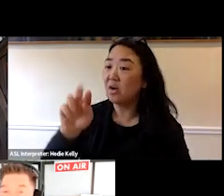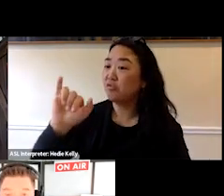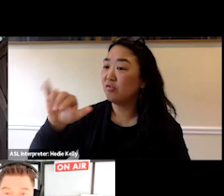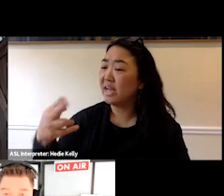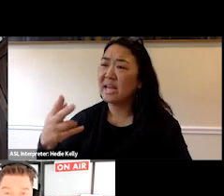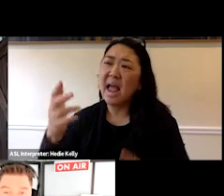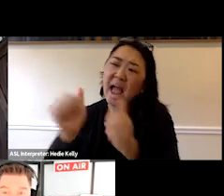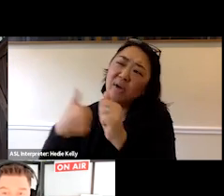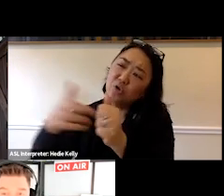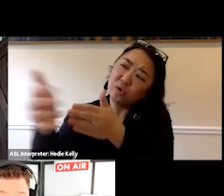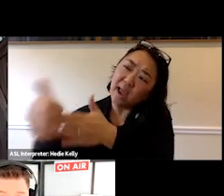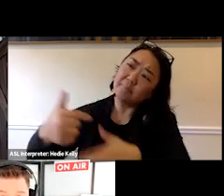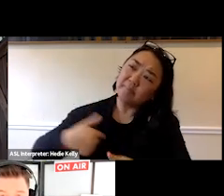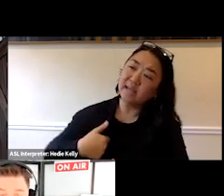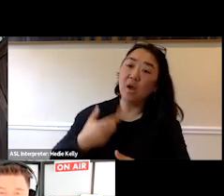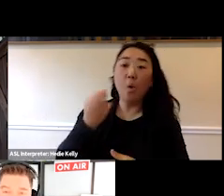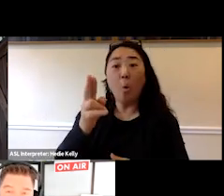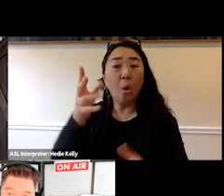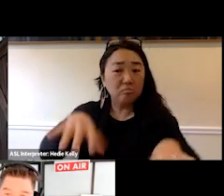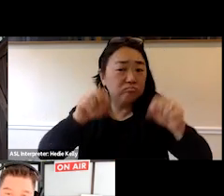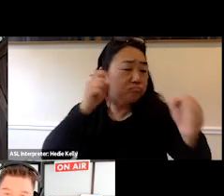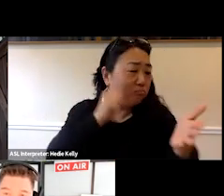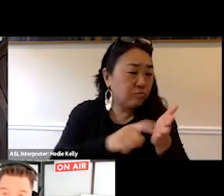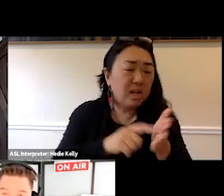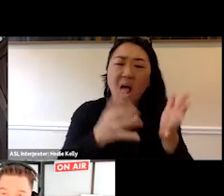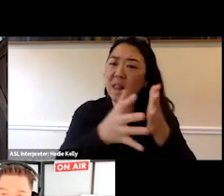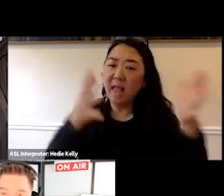A lot of this information is out there. We just happen to be a wonderful guide